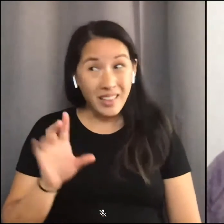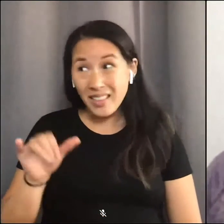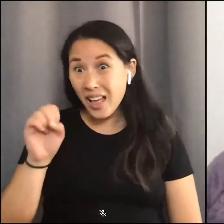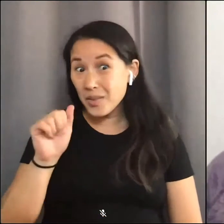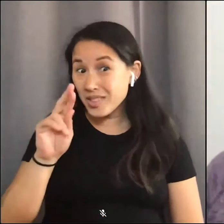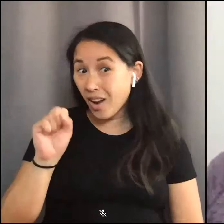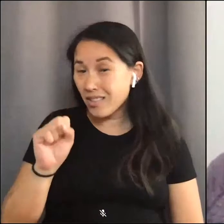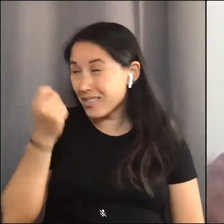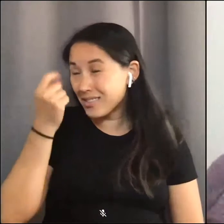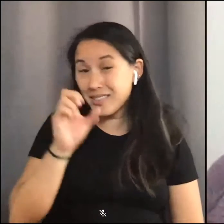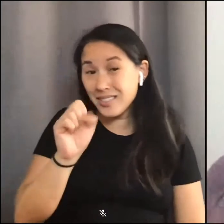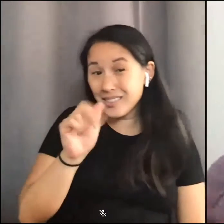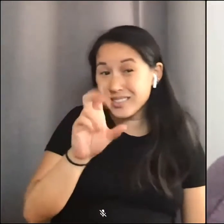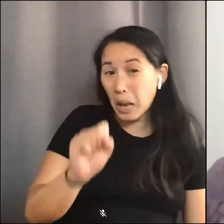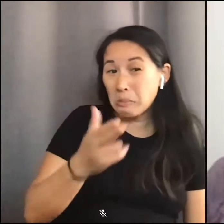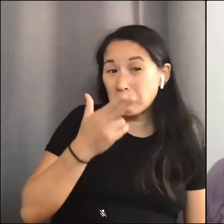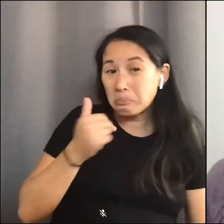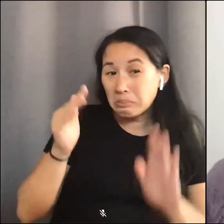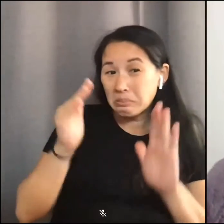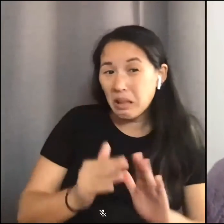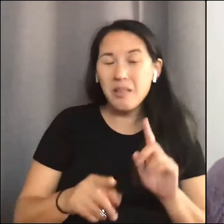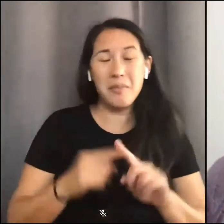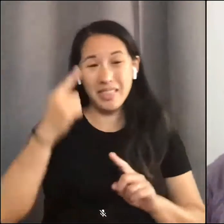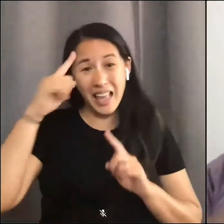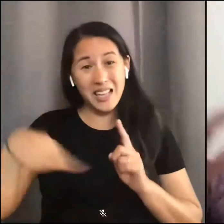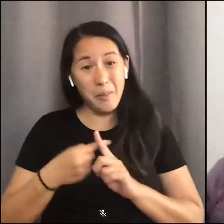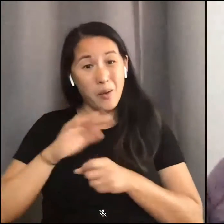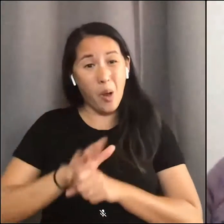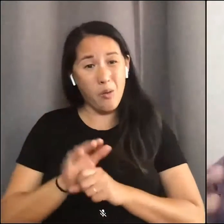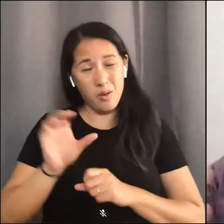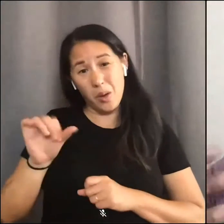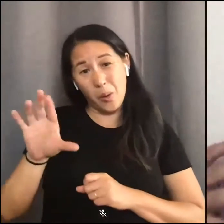small segment think about the millions of things that's happening right now so all of this is the